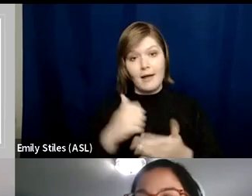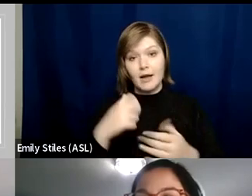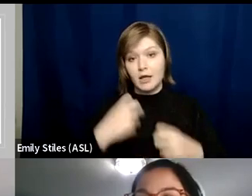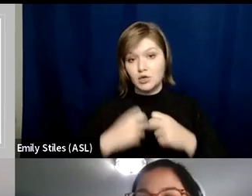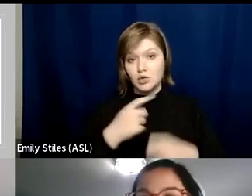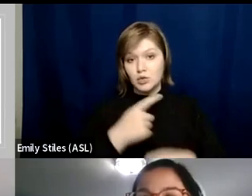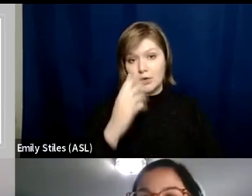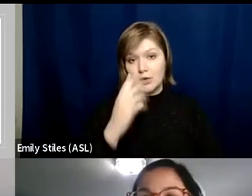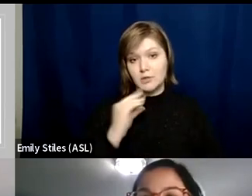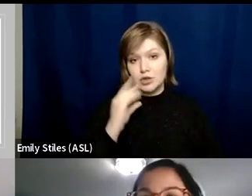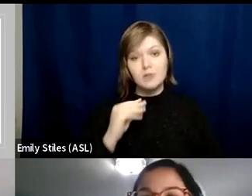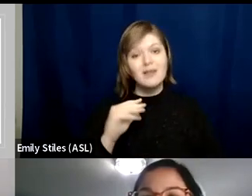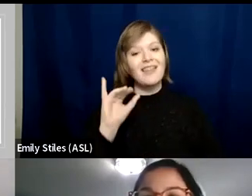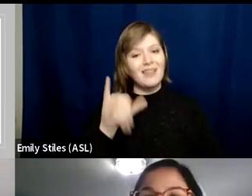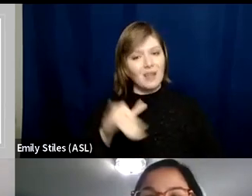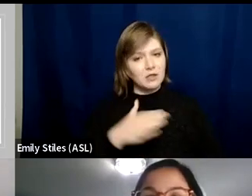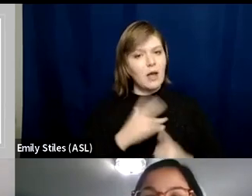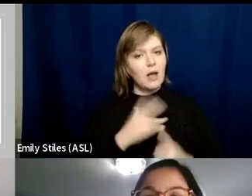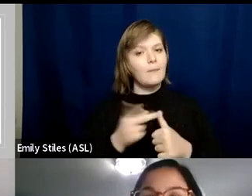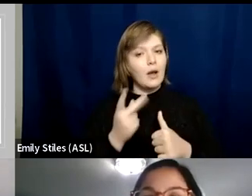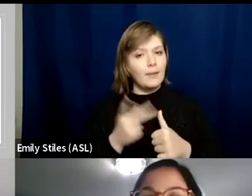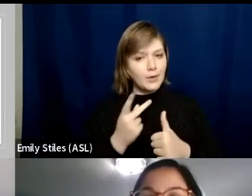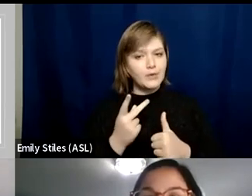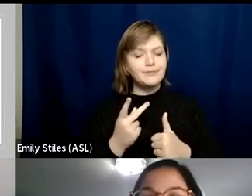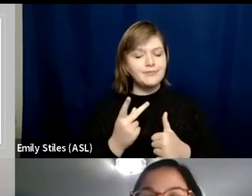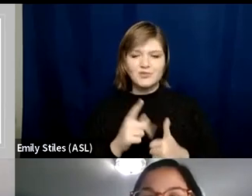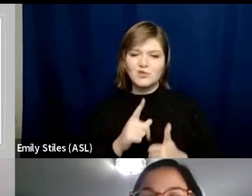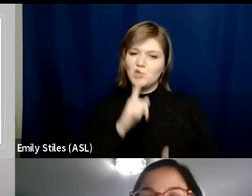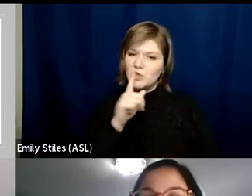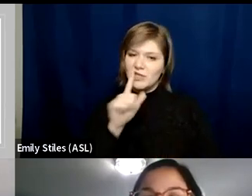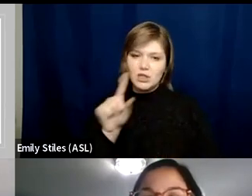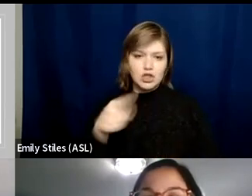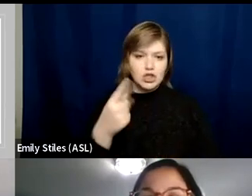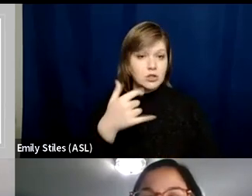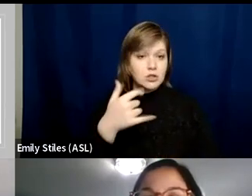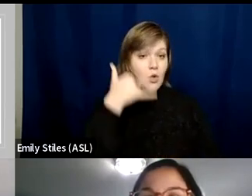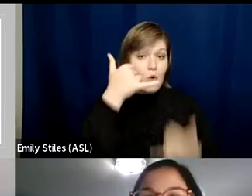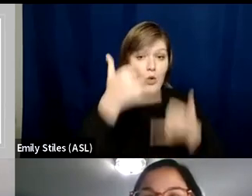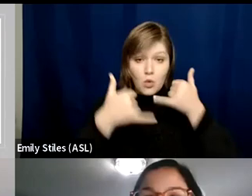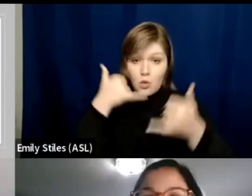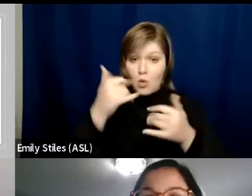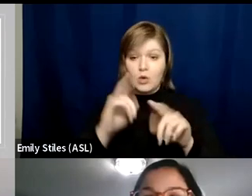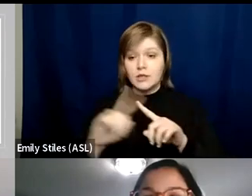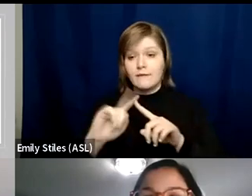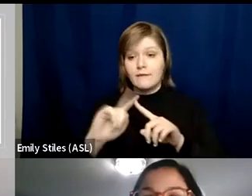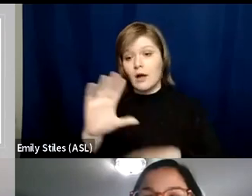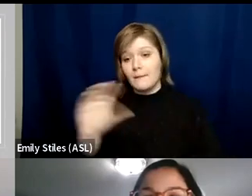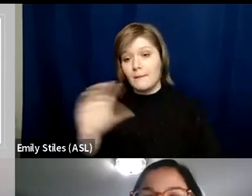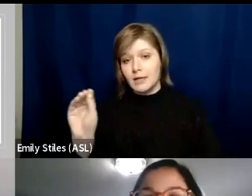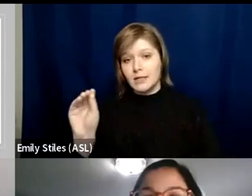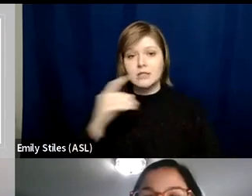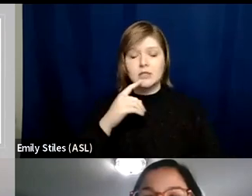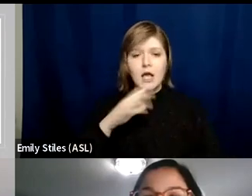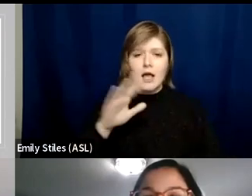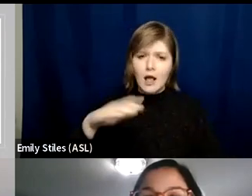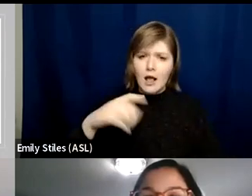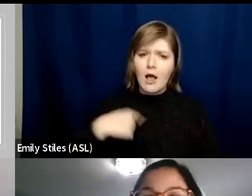state-funded vouchers to move people out of nursing homes where younger and disabled.